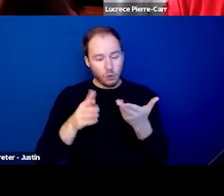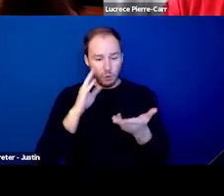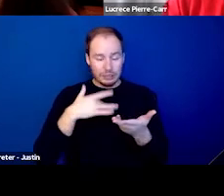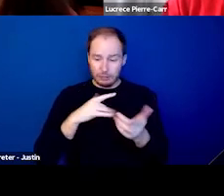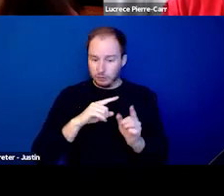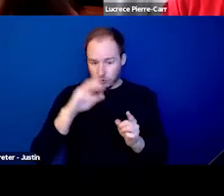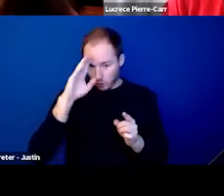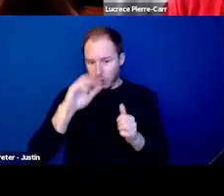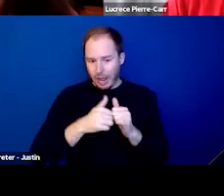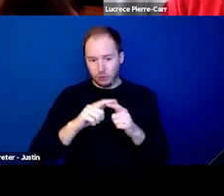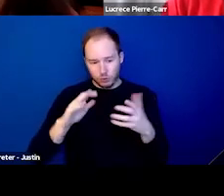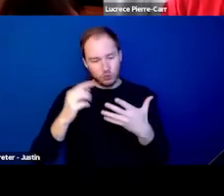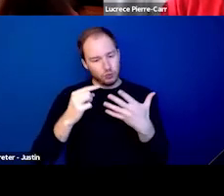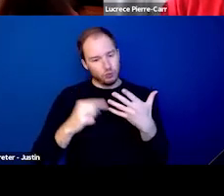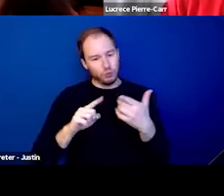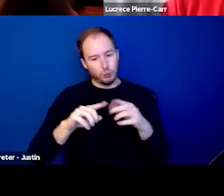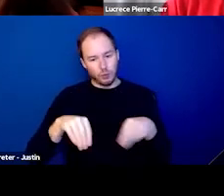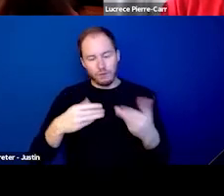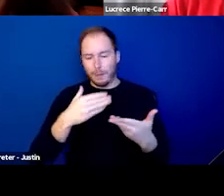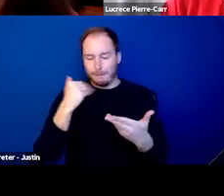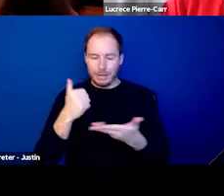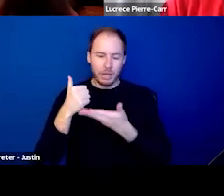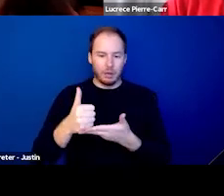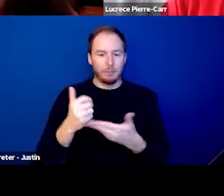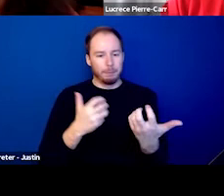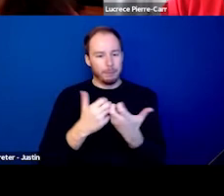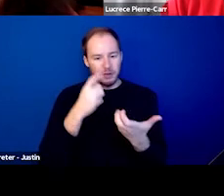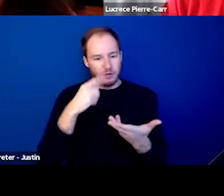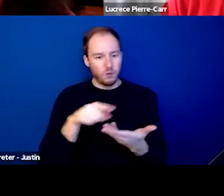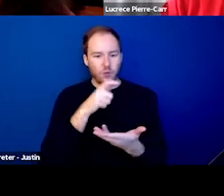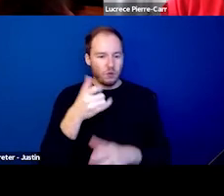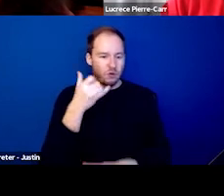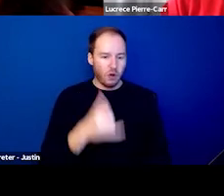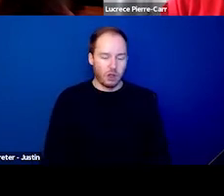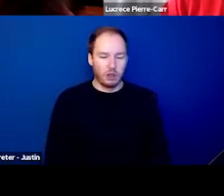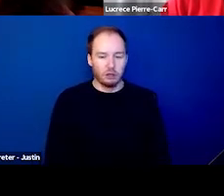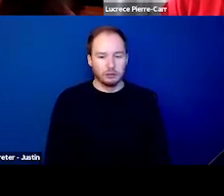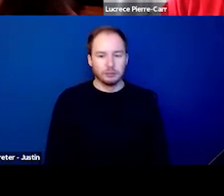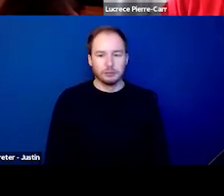to do those things and how to get those resources in play that they need. Next slide, please.